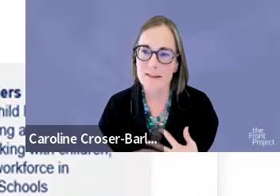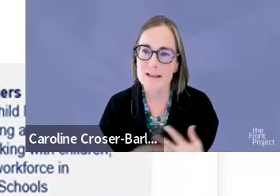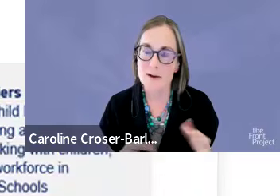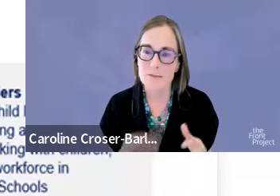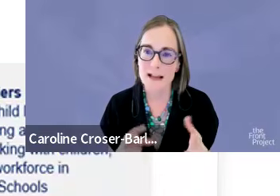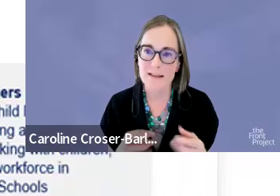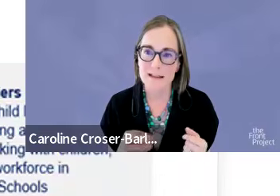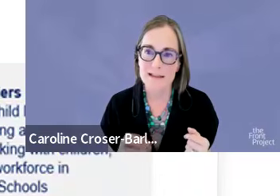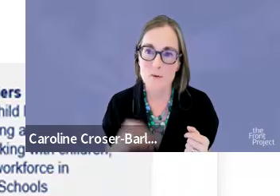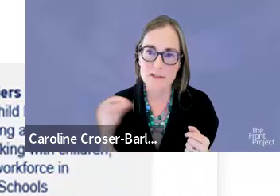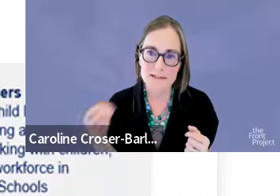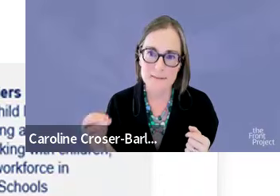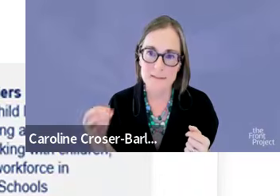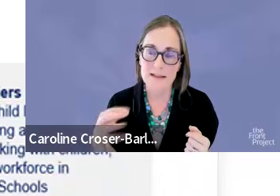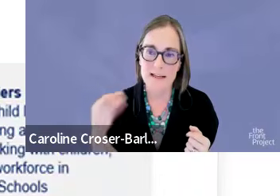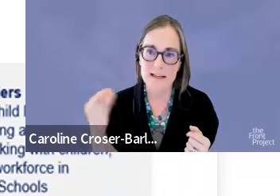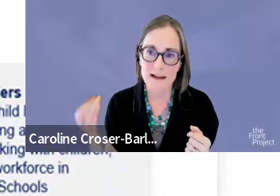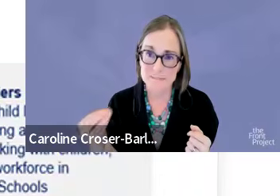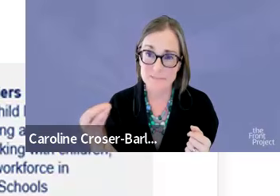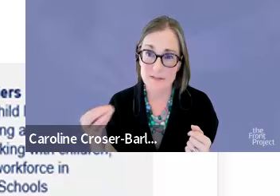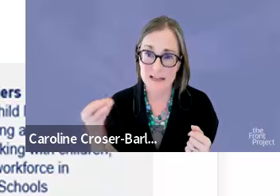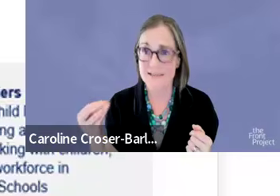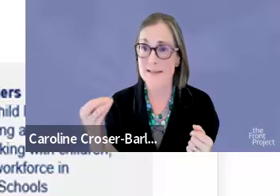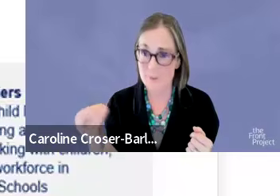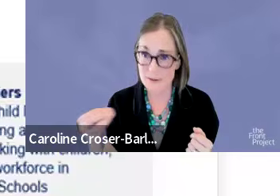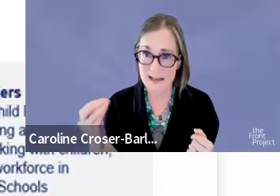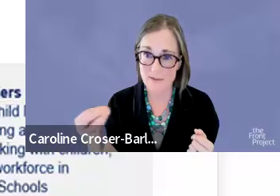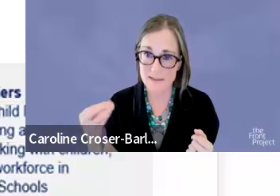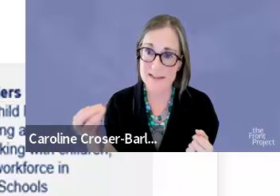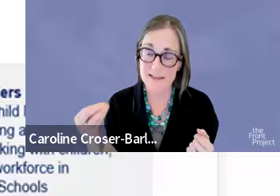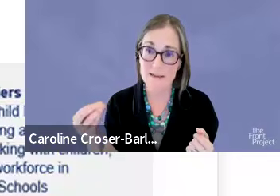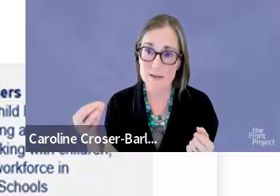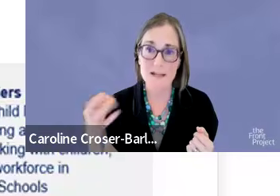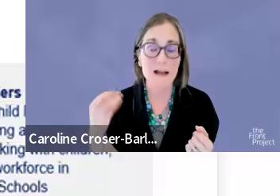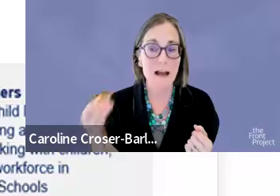have a thing where it was like, there's autism in the eastern suburbs, the affluent eastern suburbs,